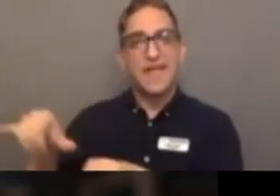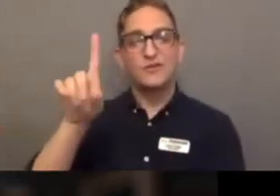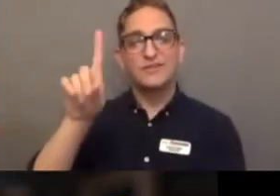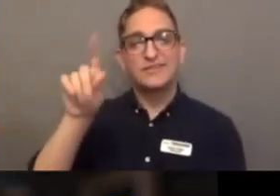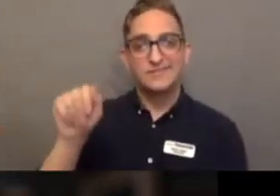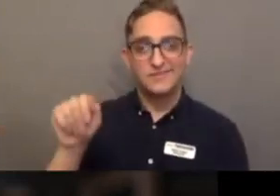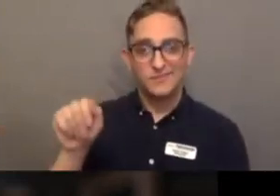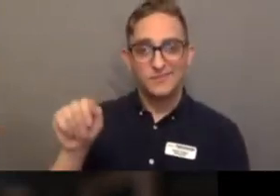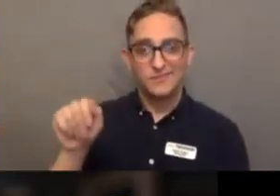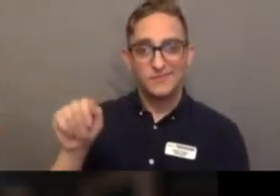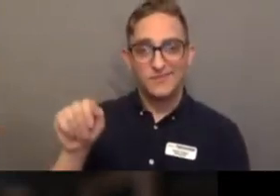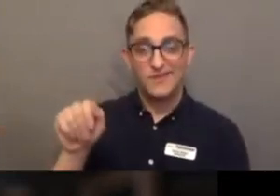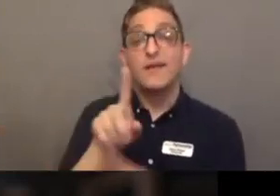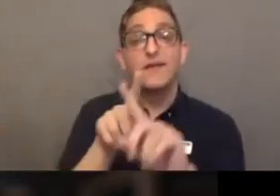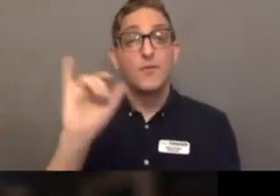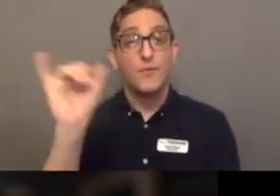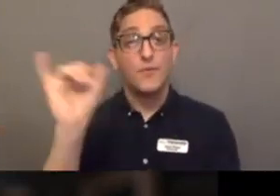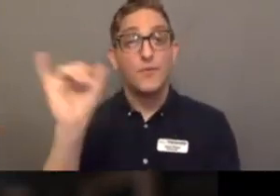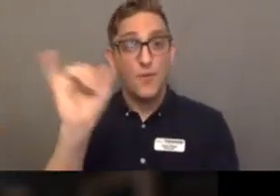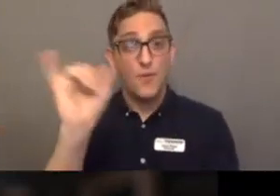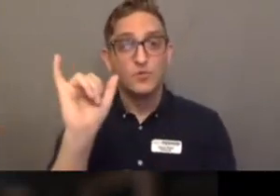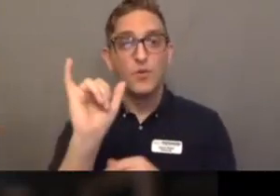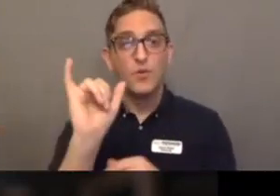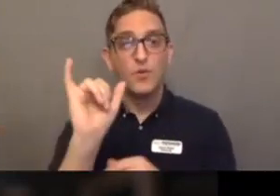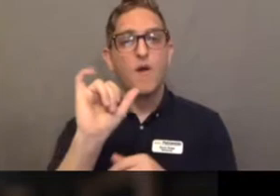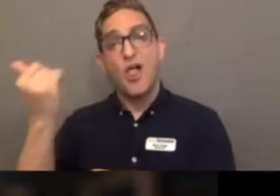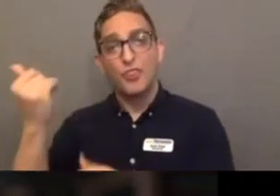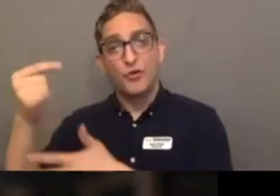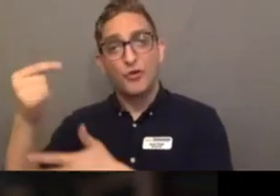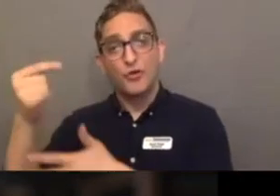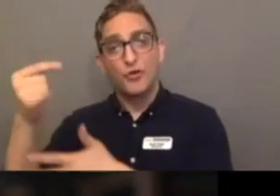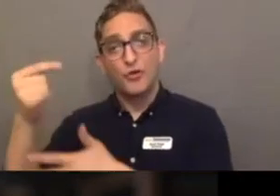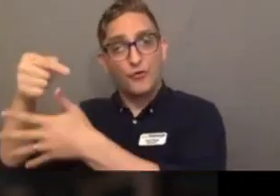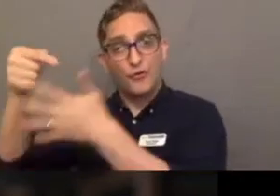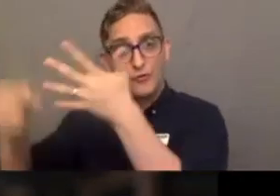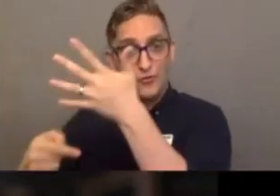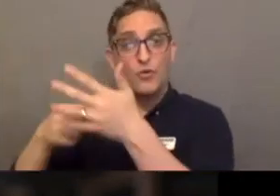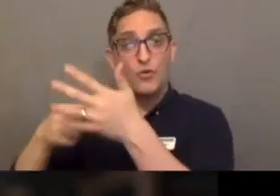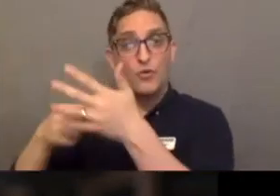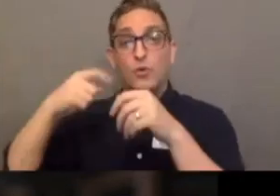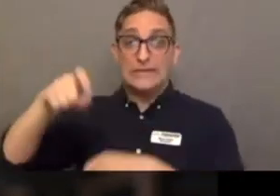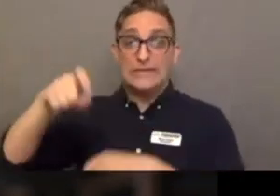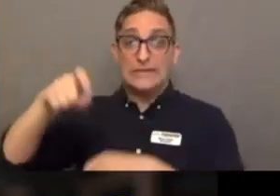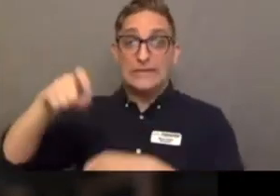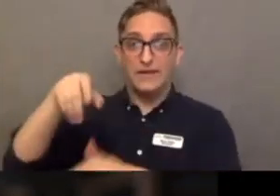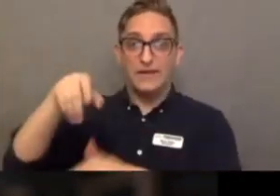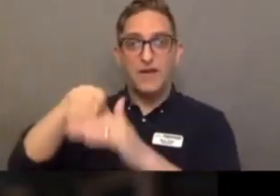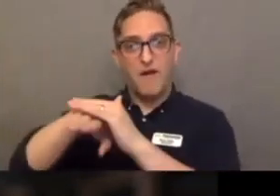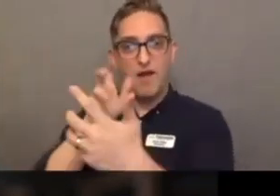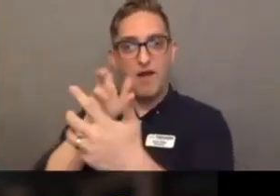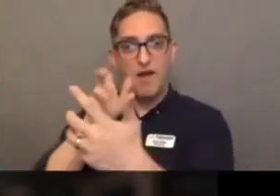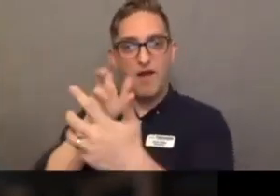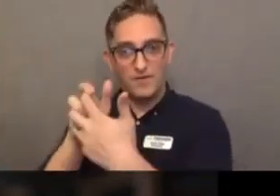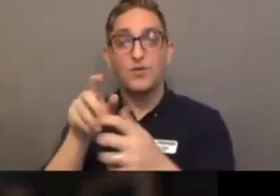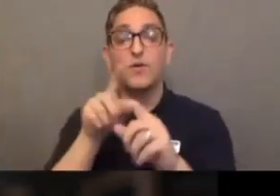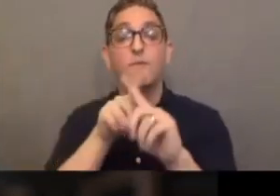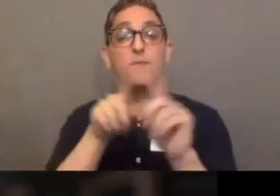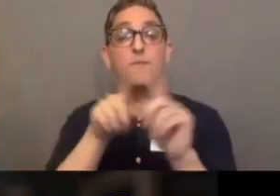things that could use some accommodation too that are never considered as this. For example,